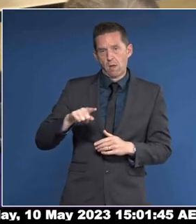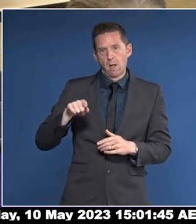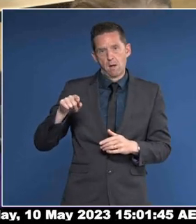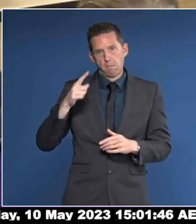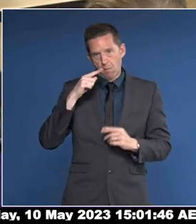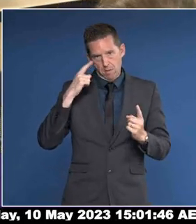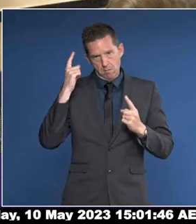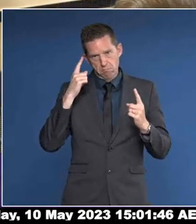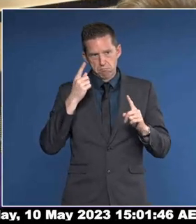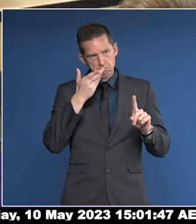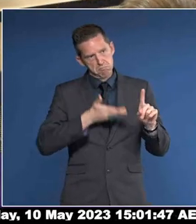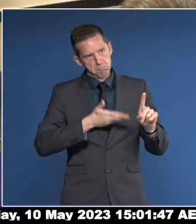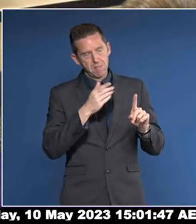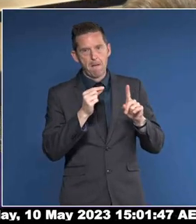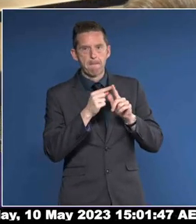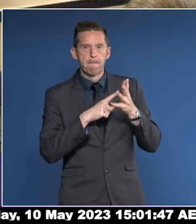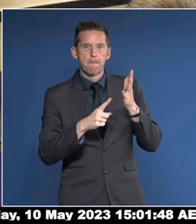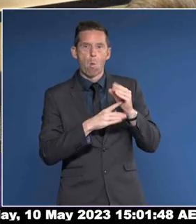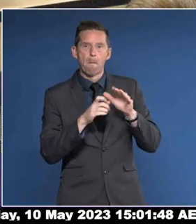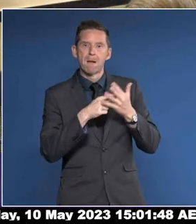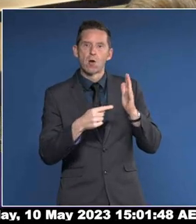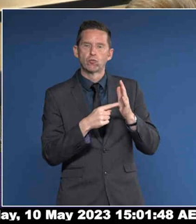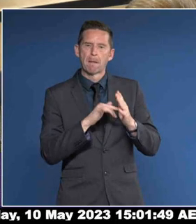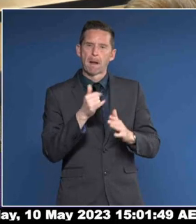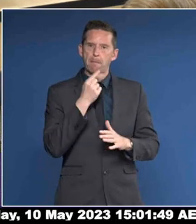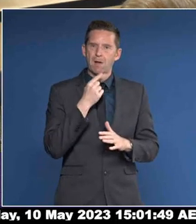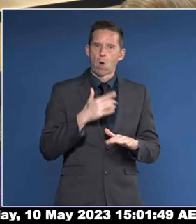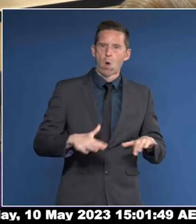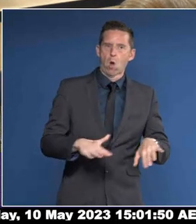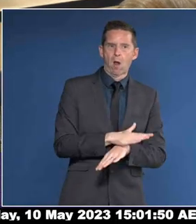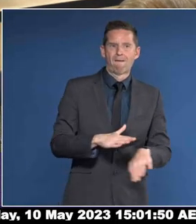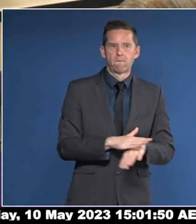may be minimising Jonathon's seizures, which may be worth following up.